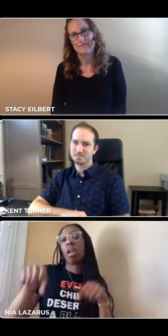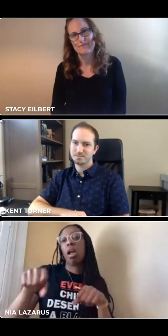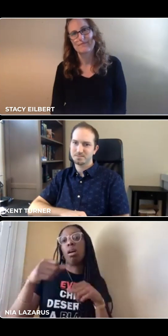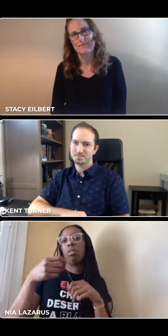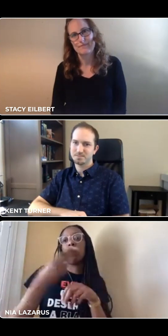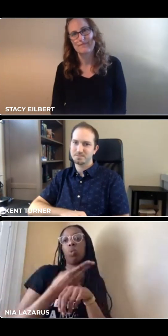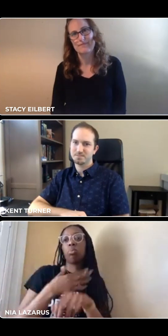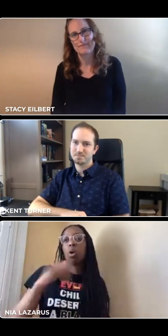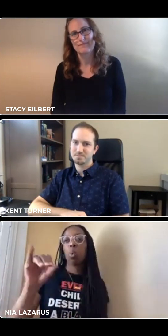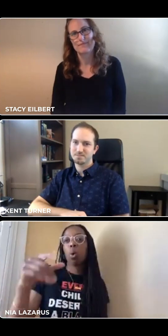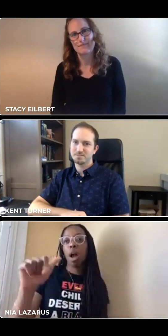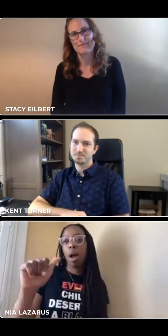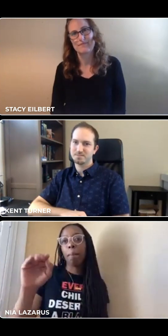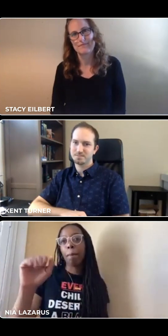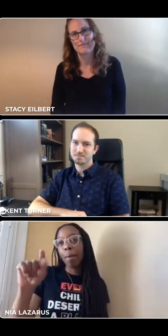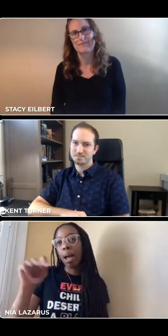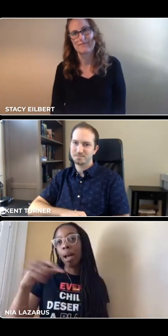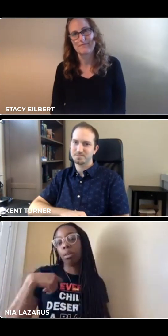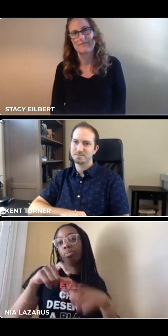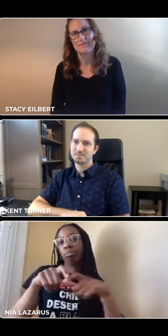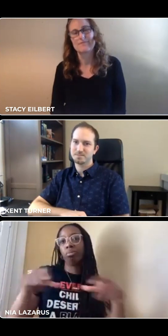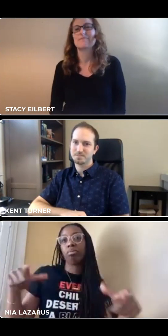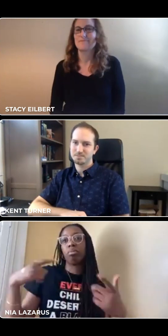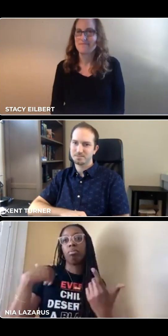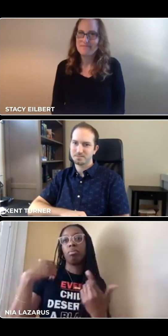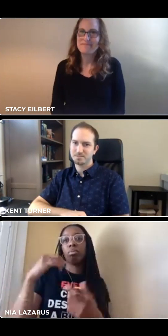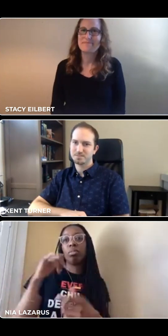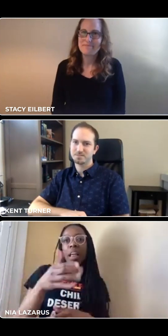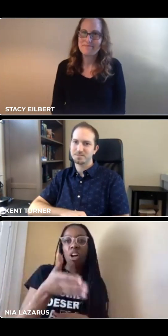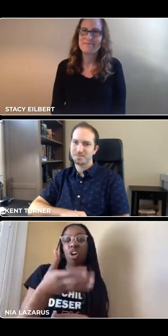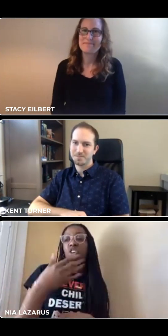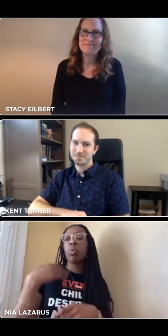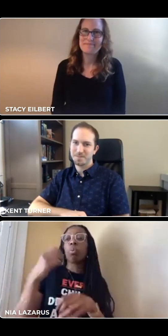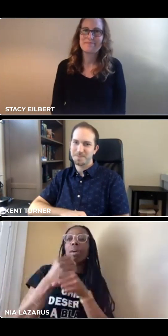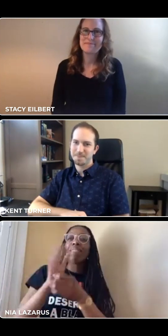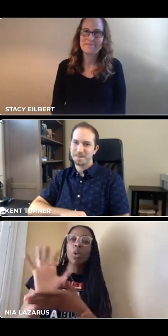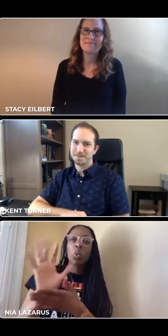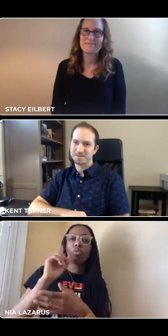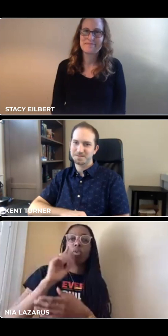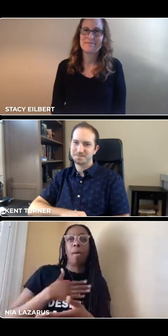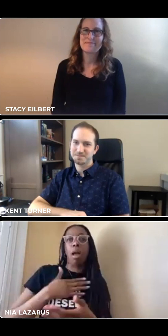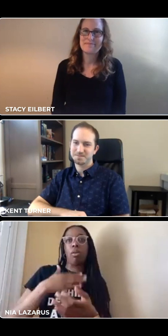a huge backyard, with a nice lawn. And, I do have a yoga mat out there as well.